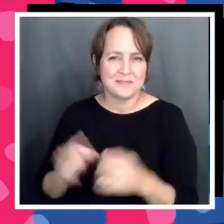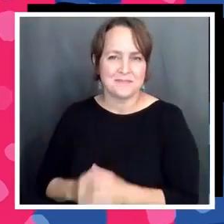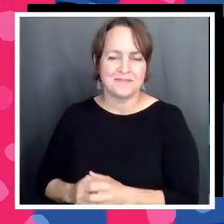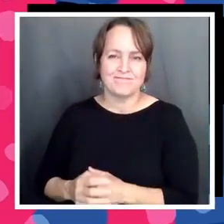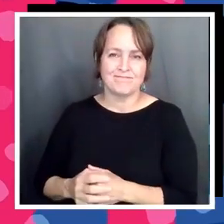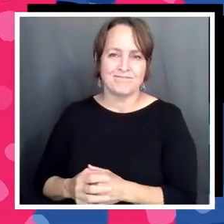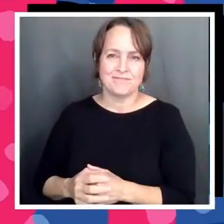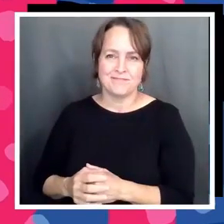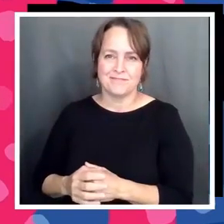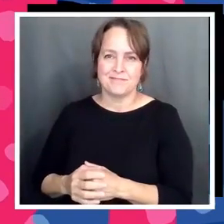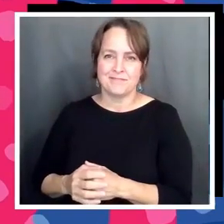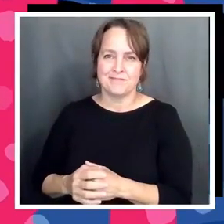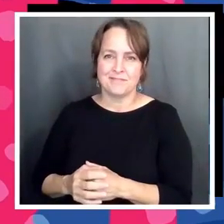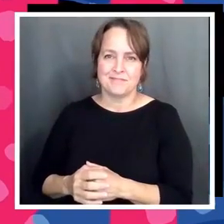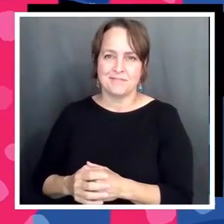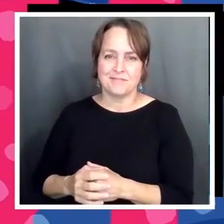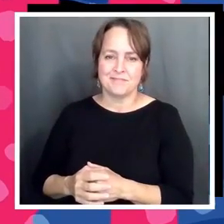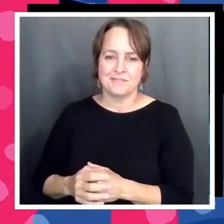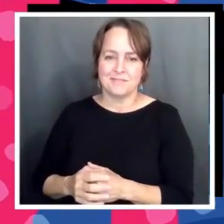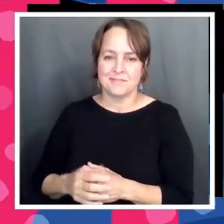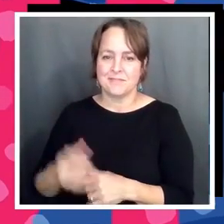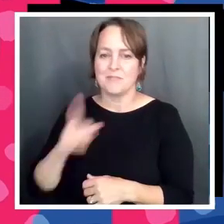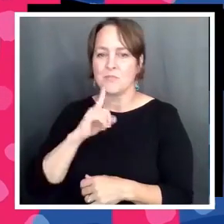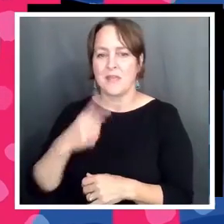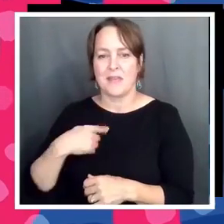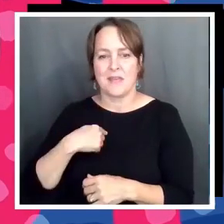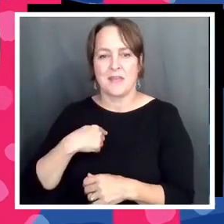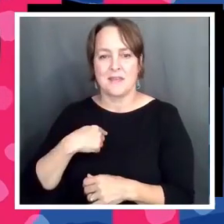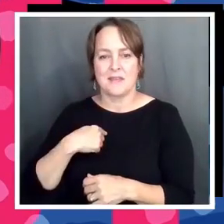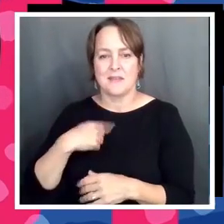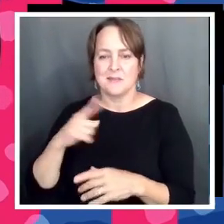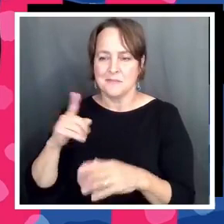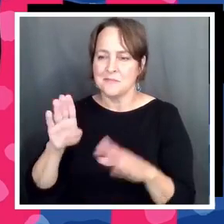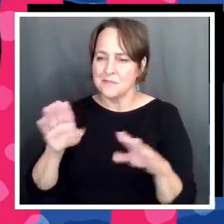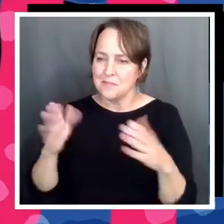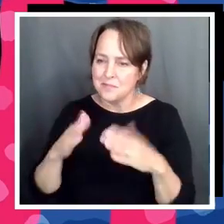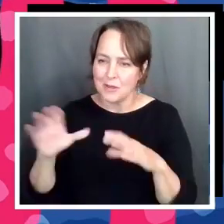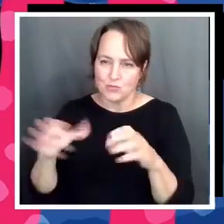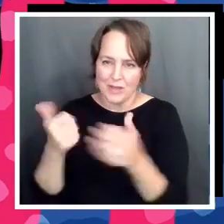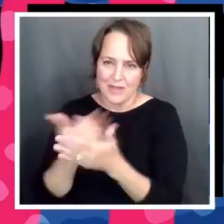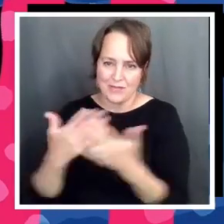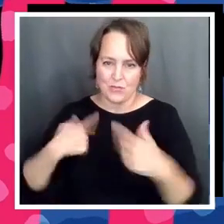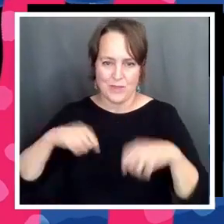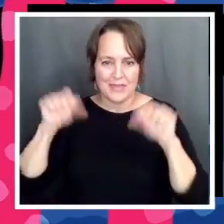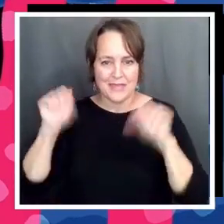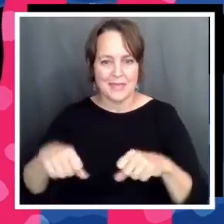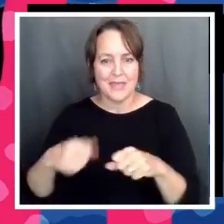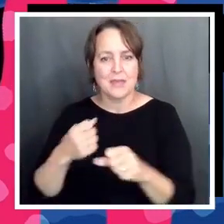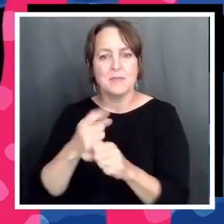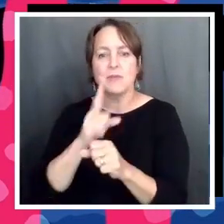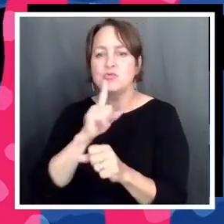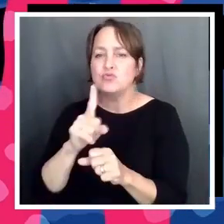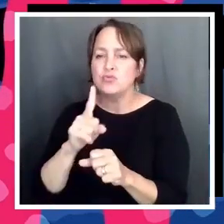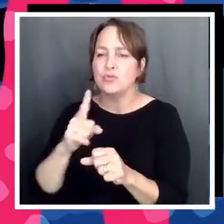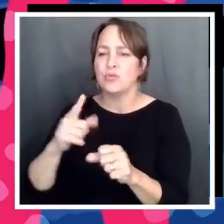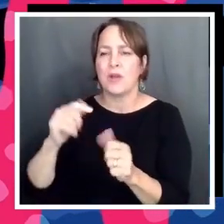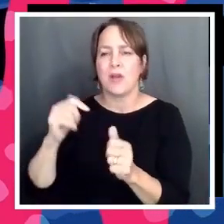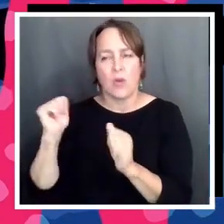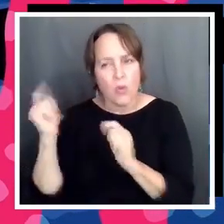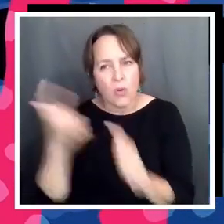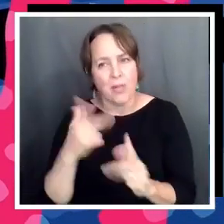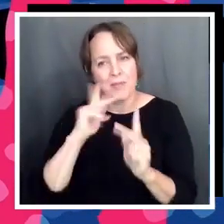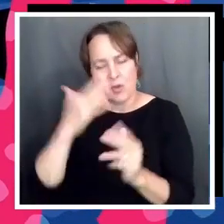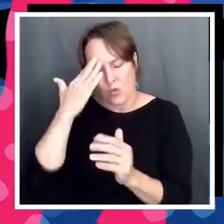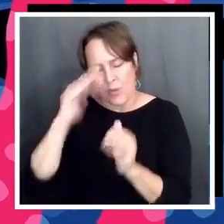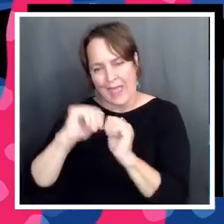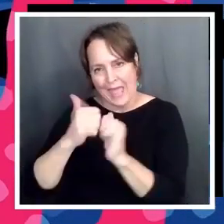COULD MAKE IN OUR LIVES?